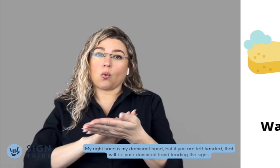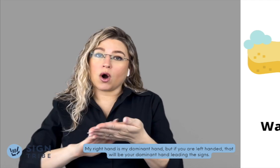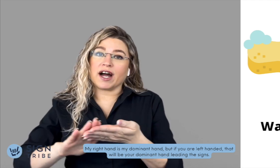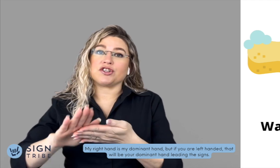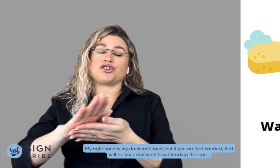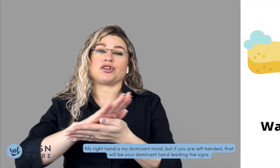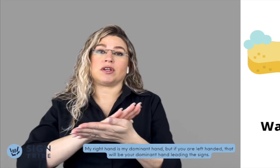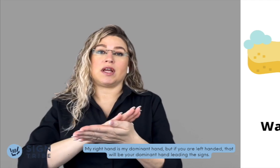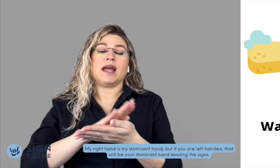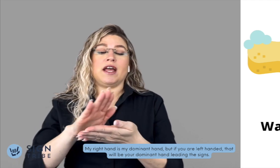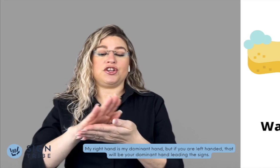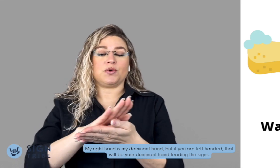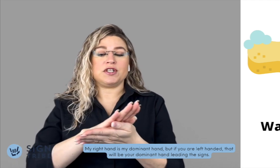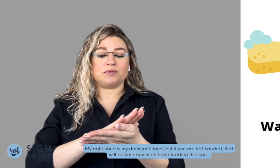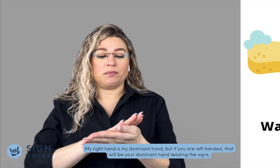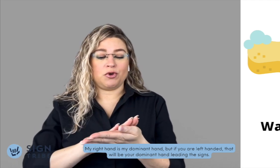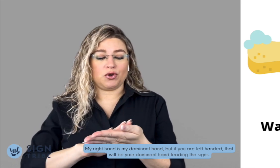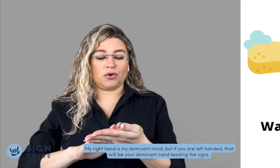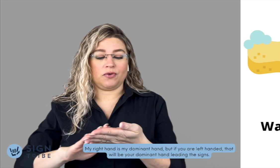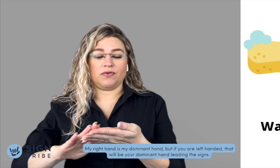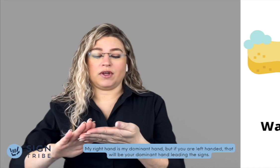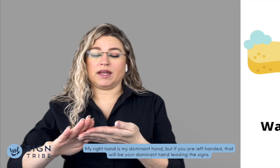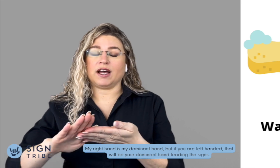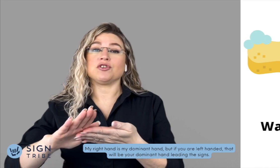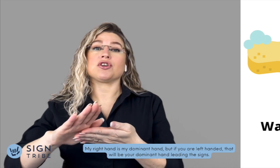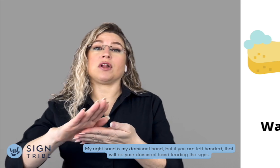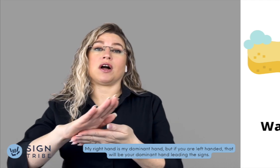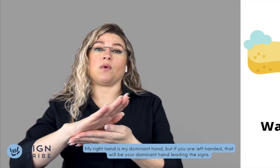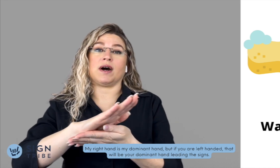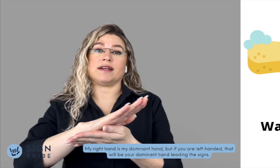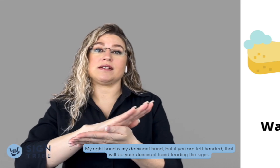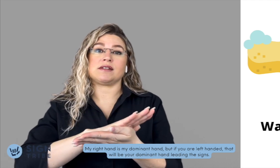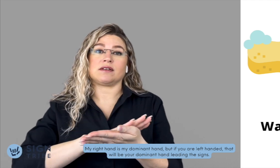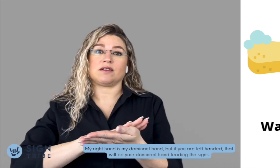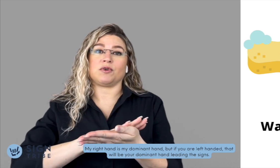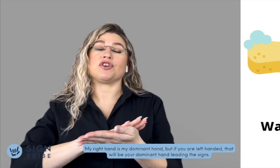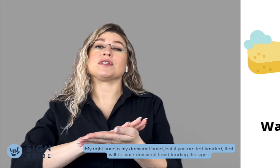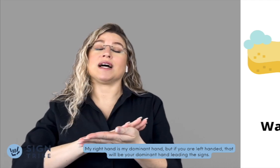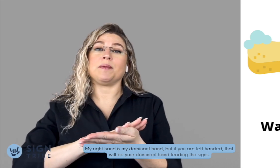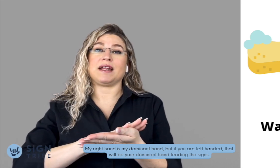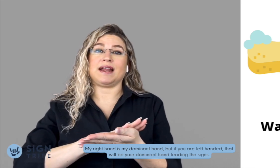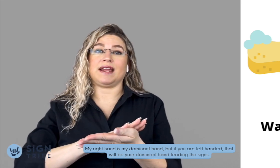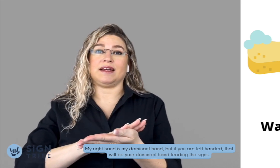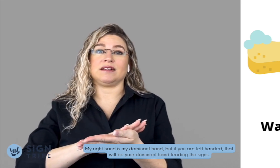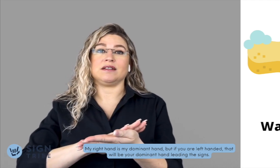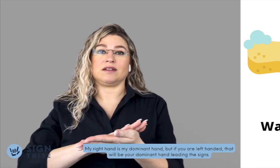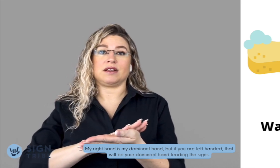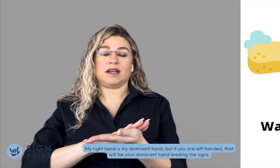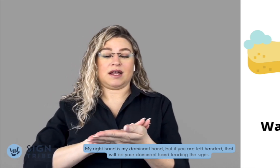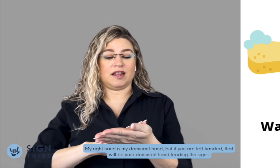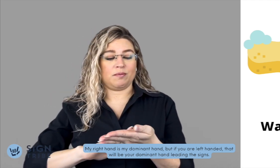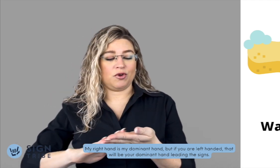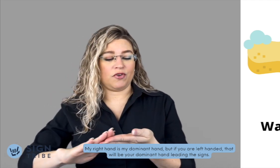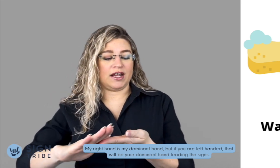Wash. And you're going to move counterclockwise with your dominant hand and then move your hand